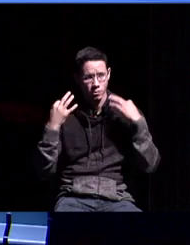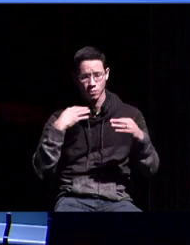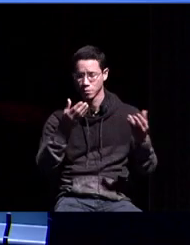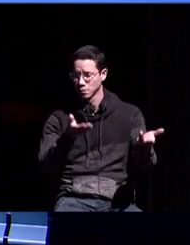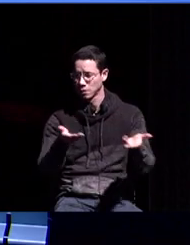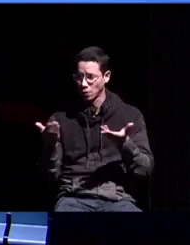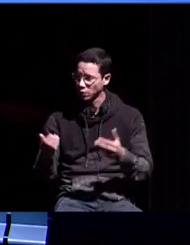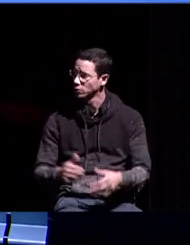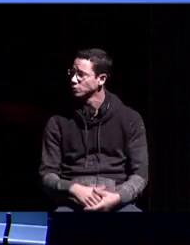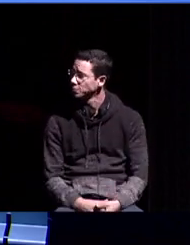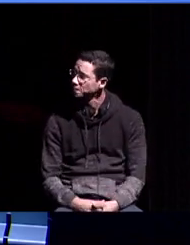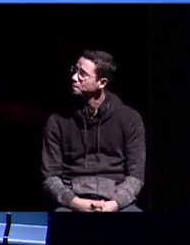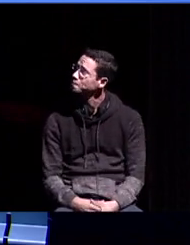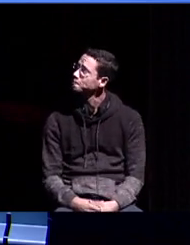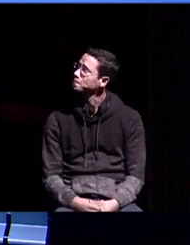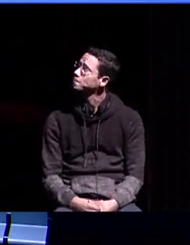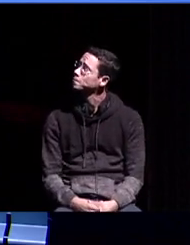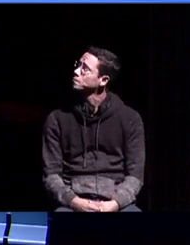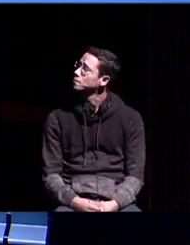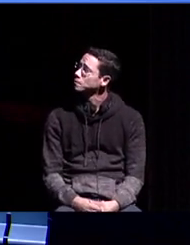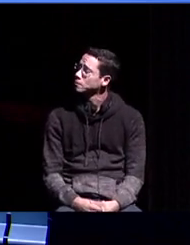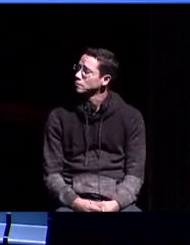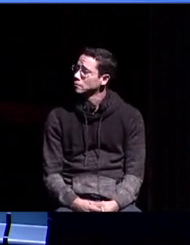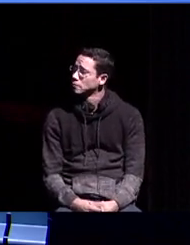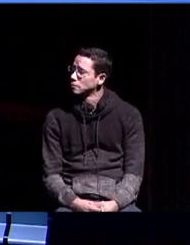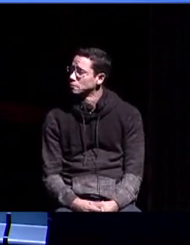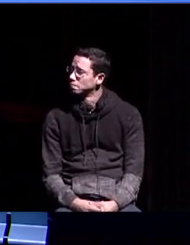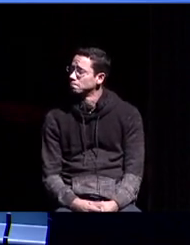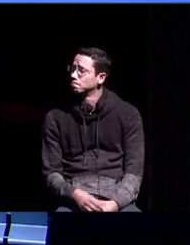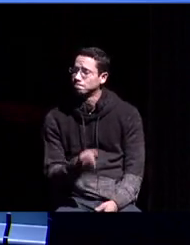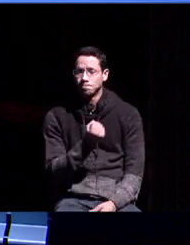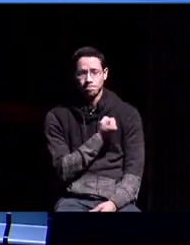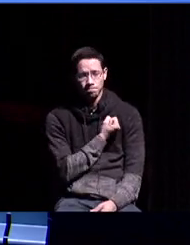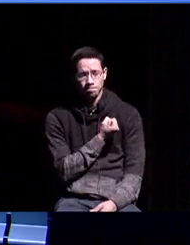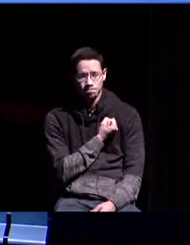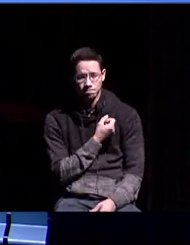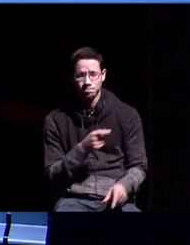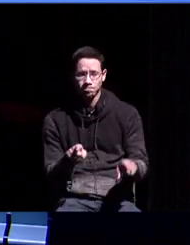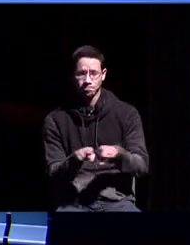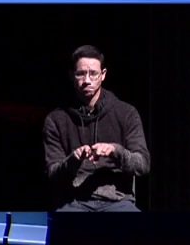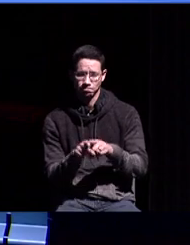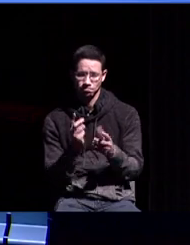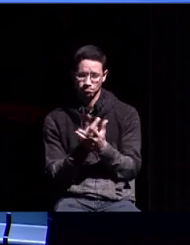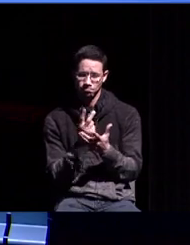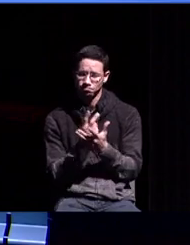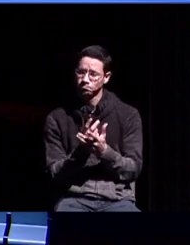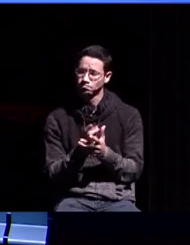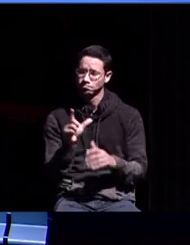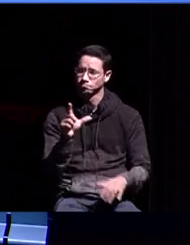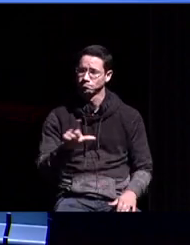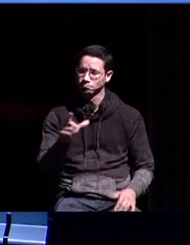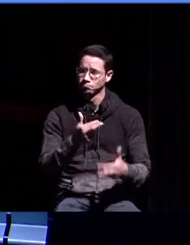Basically the numbers here follow the same logic as the previous chart.